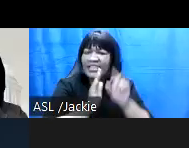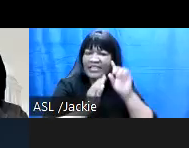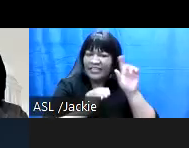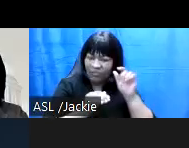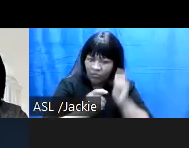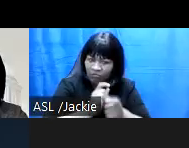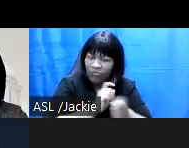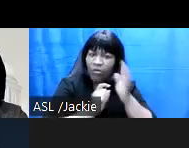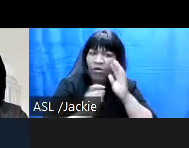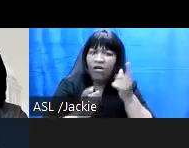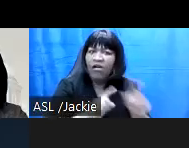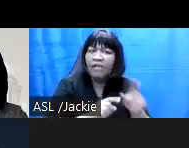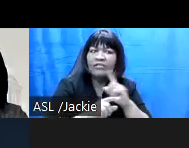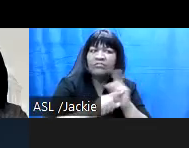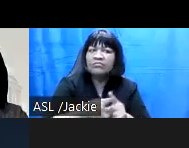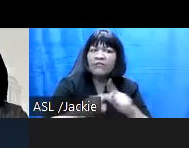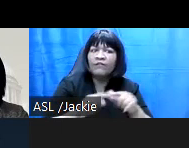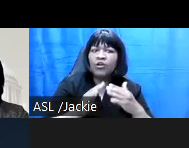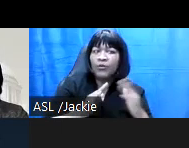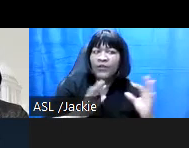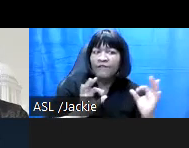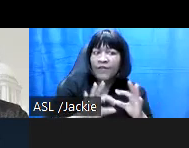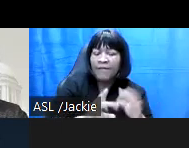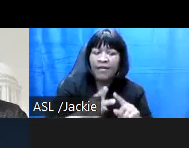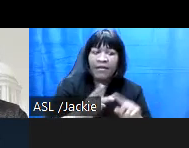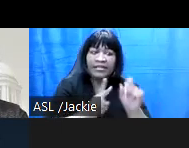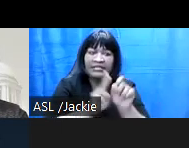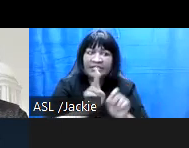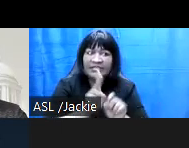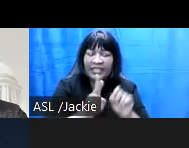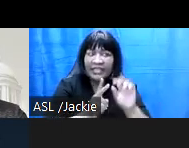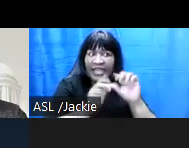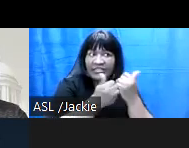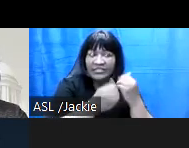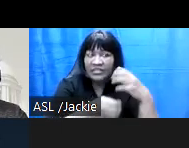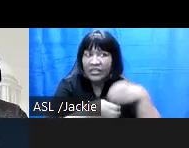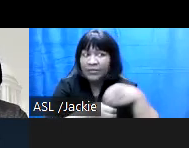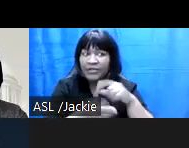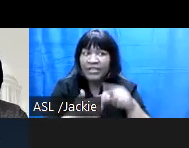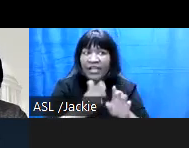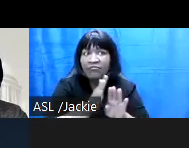occur co-community feedback, state agency input and emerging research.